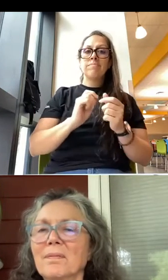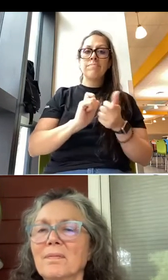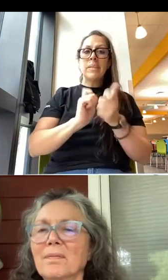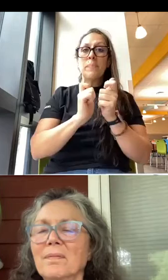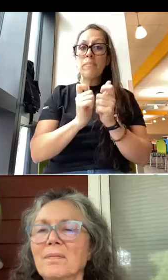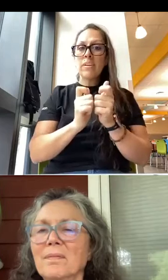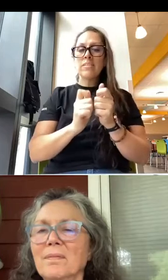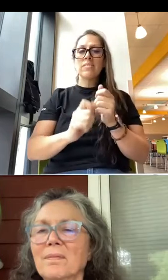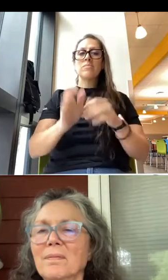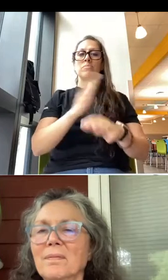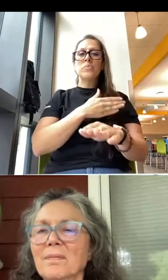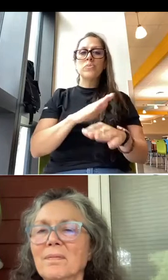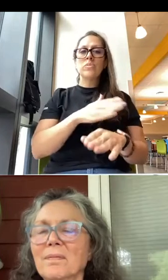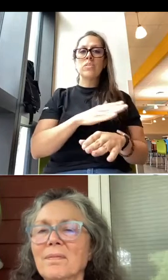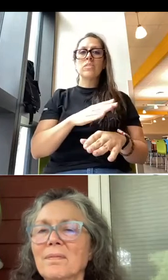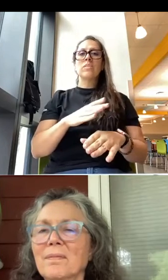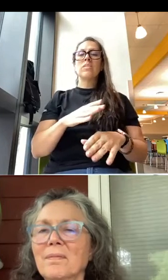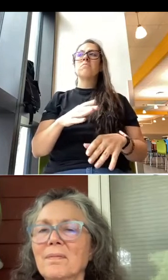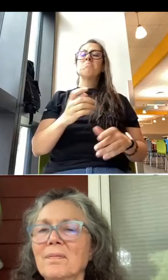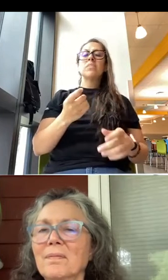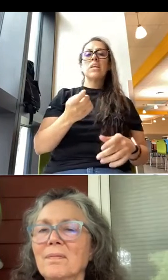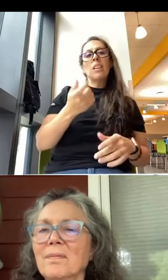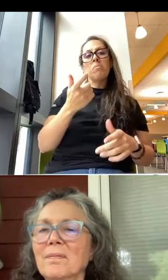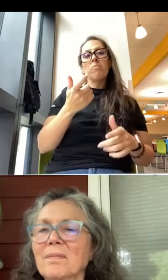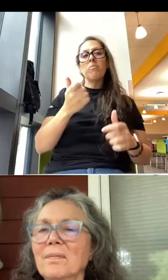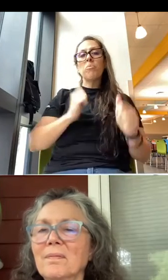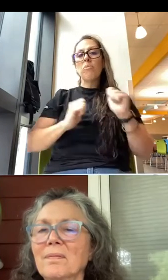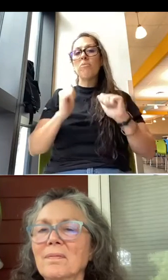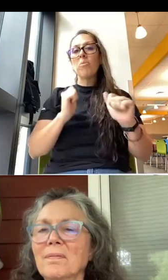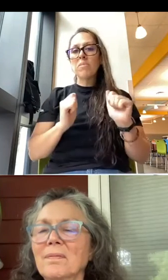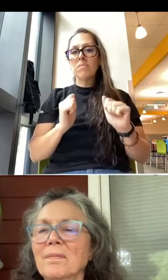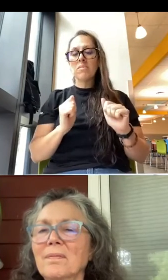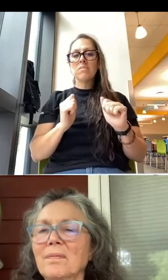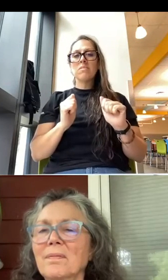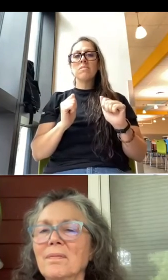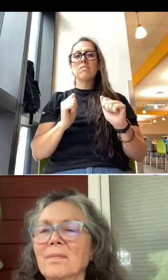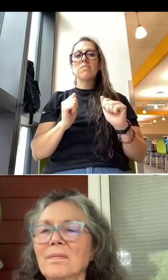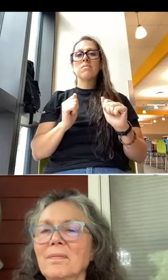slight performance, um, performance stuff, so it would really elevate these